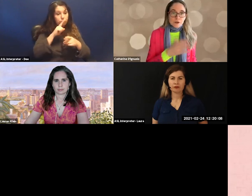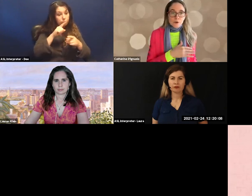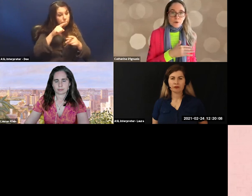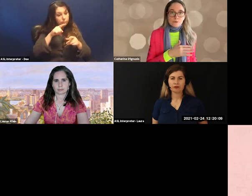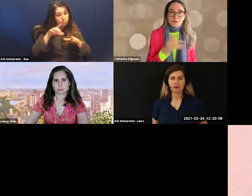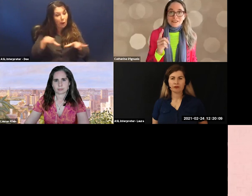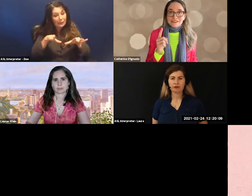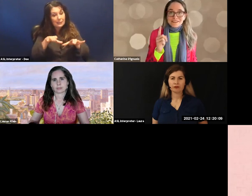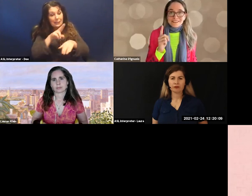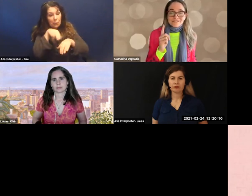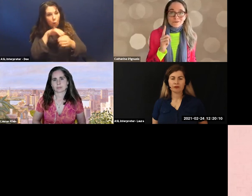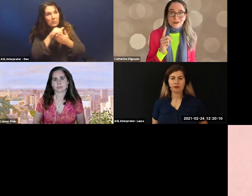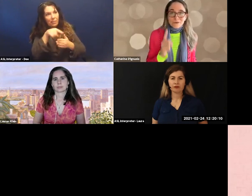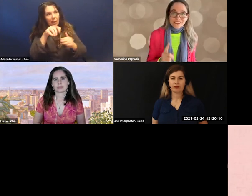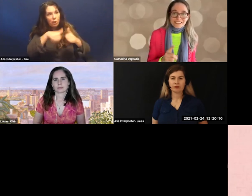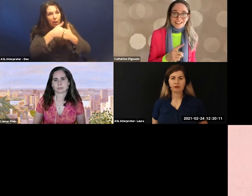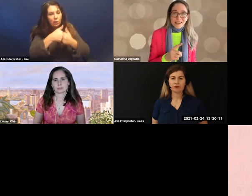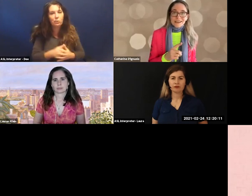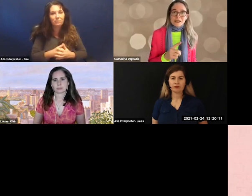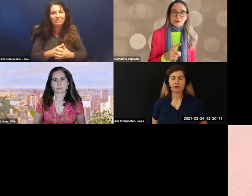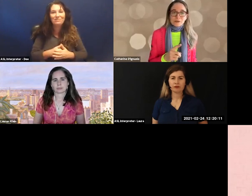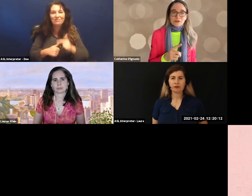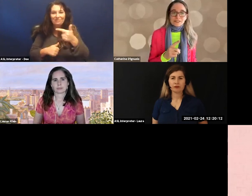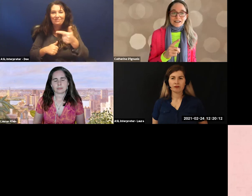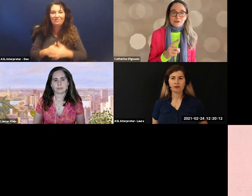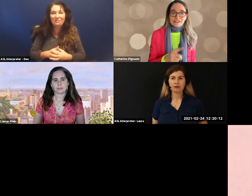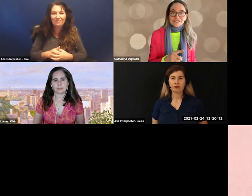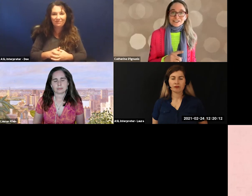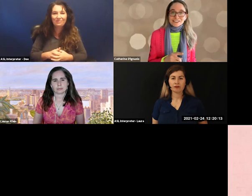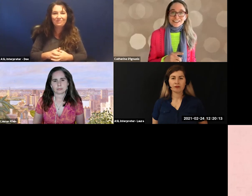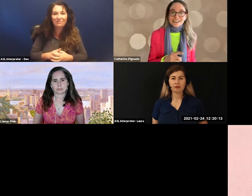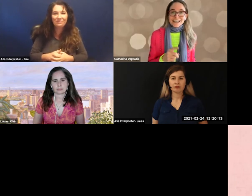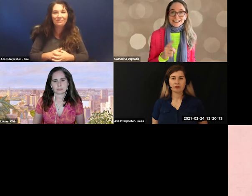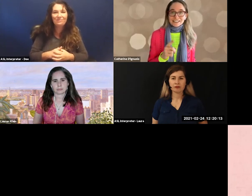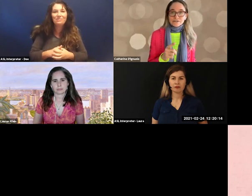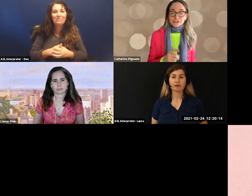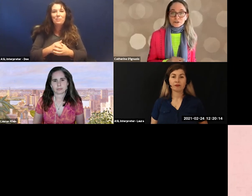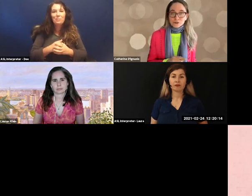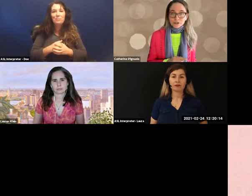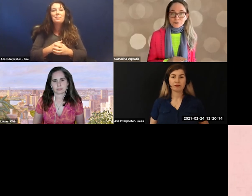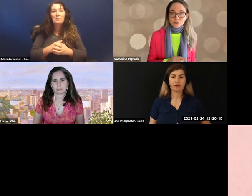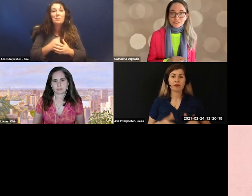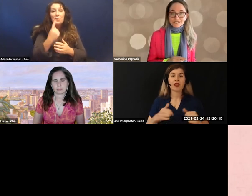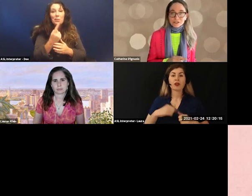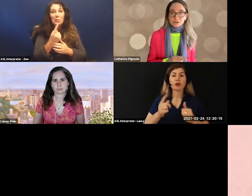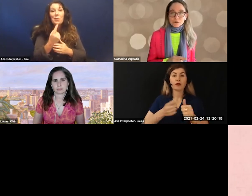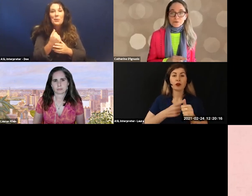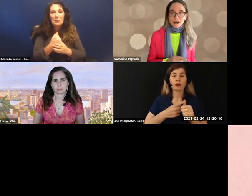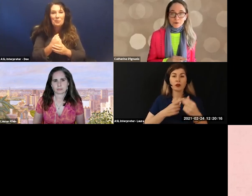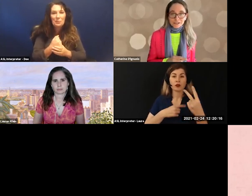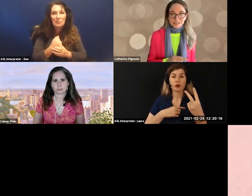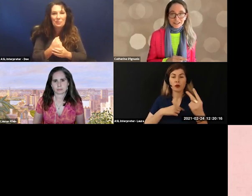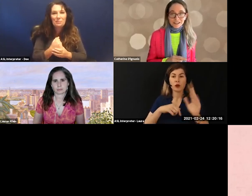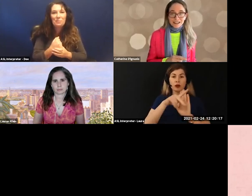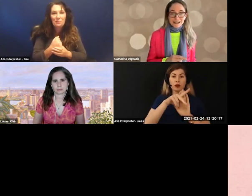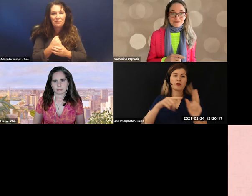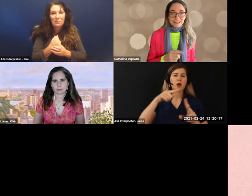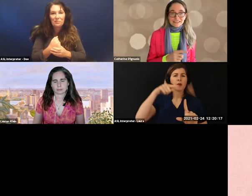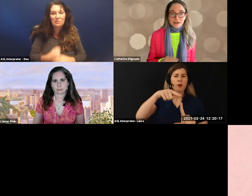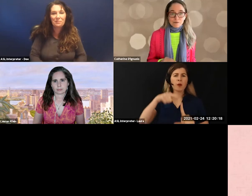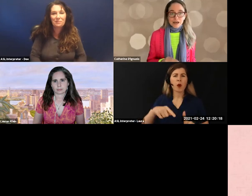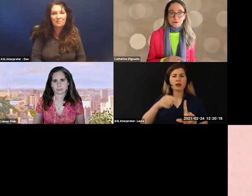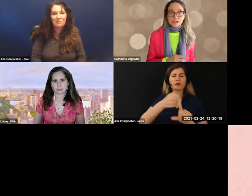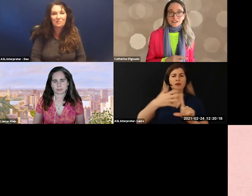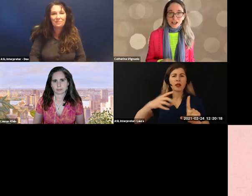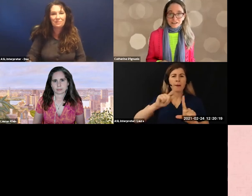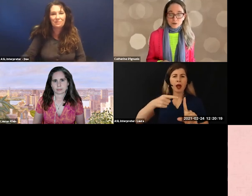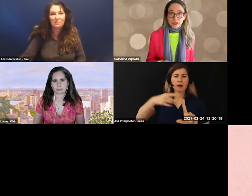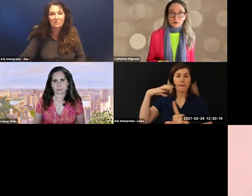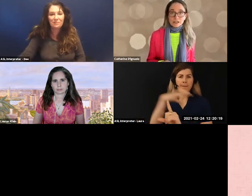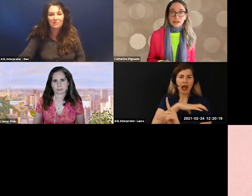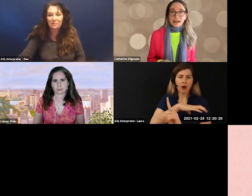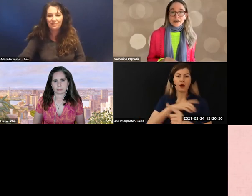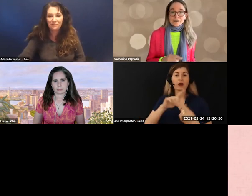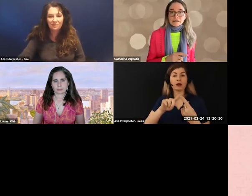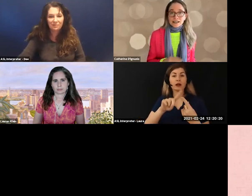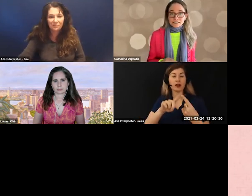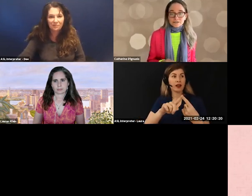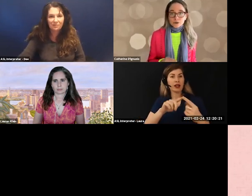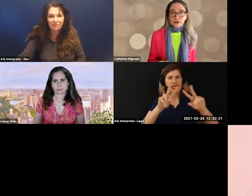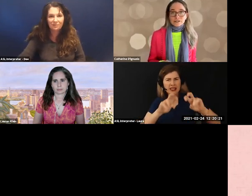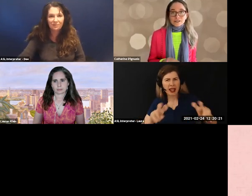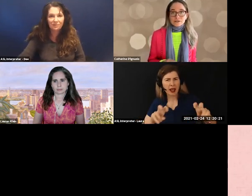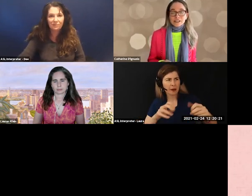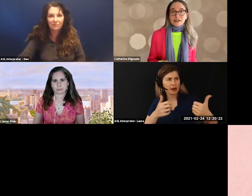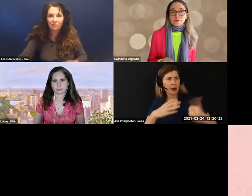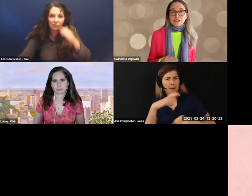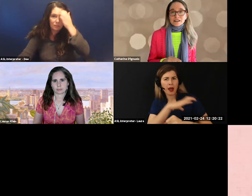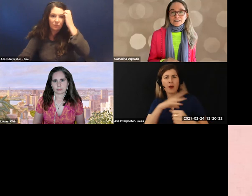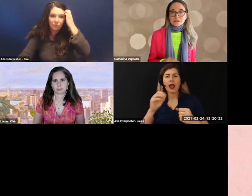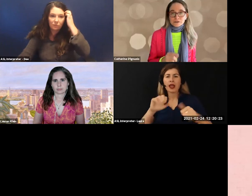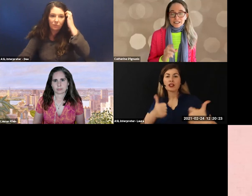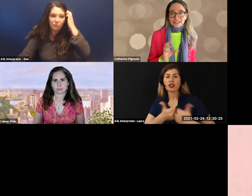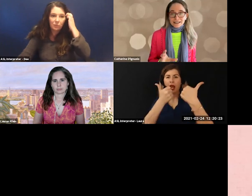So maybe the one thing to say about the principles is that one of the things you'll see is that the first two principles have to do with power and examine power and challenge power, and that is of course as we've said because this sort of analysis of